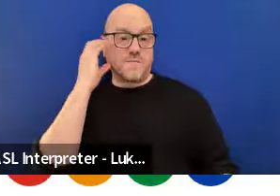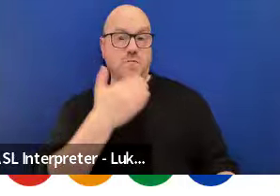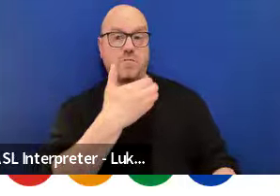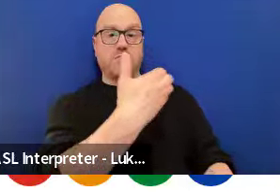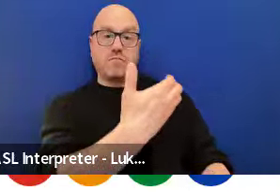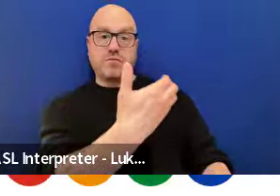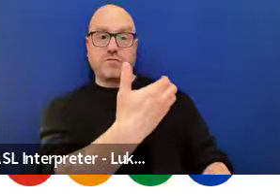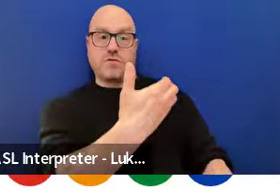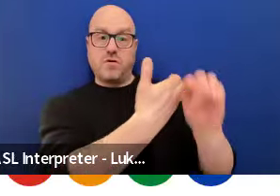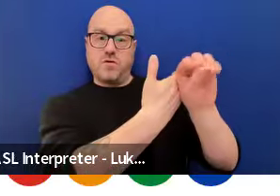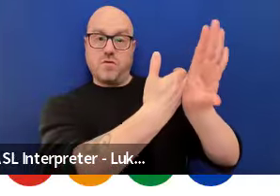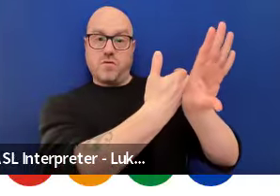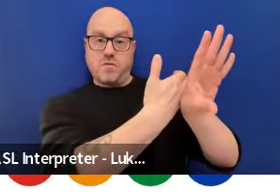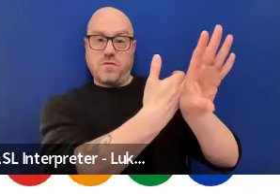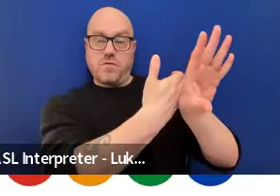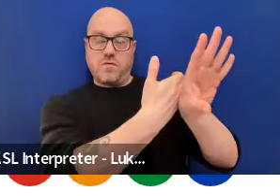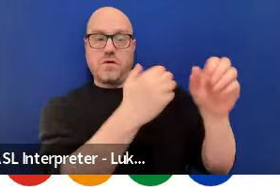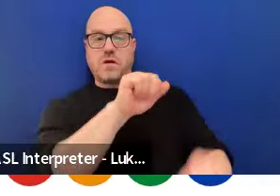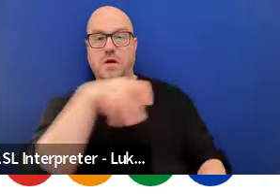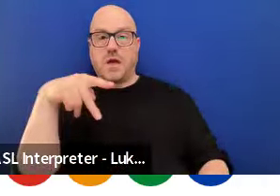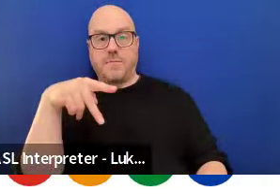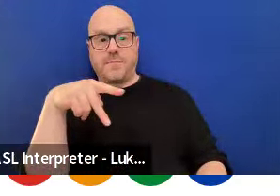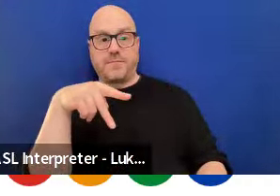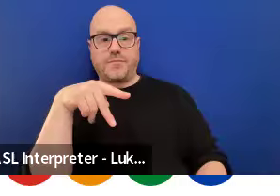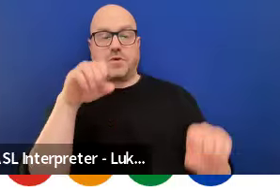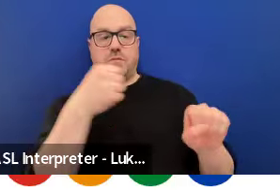BRIGHTLY-COLOR OF COLORED QR CODES.